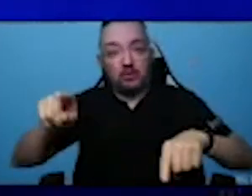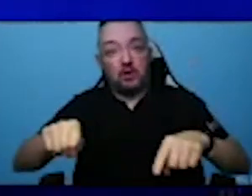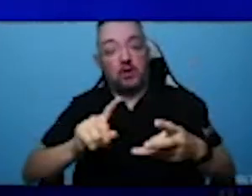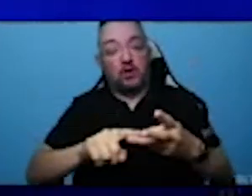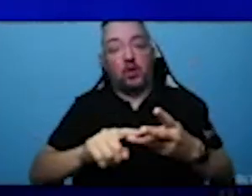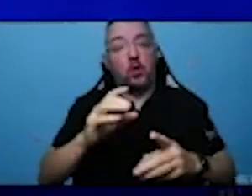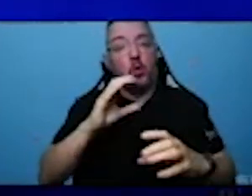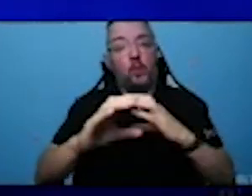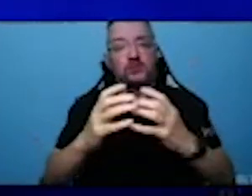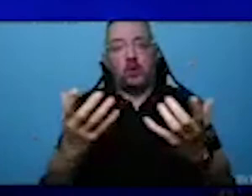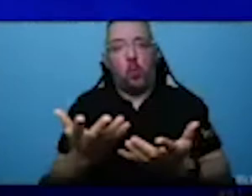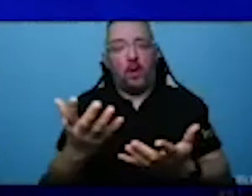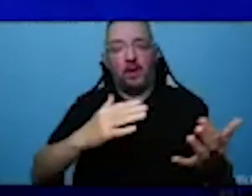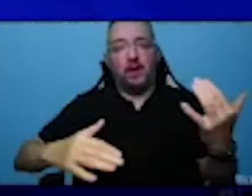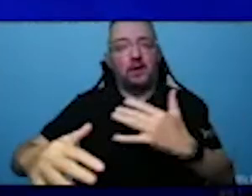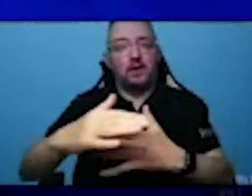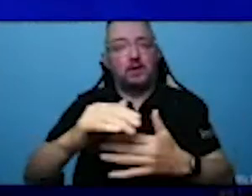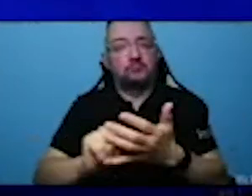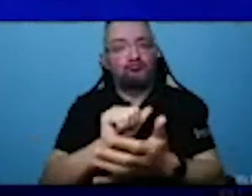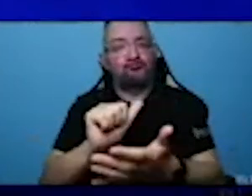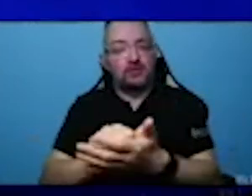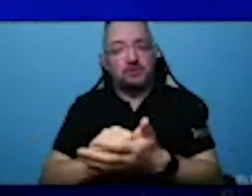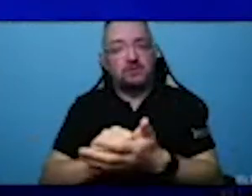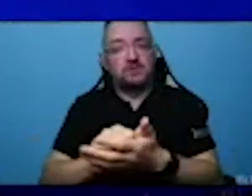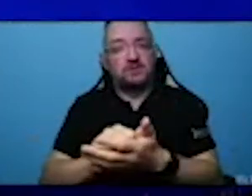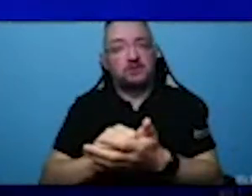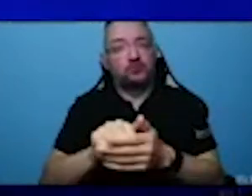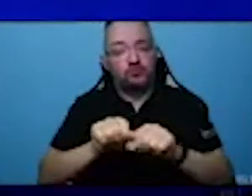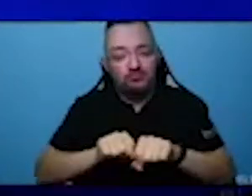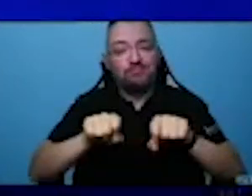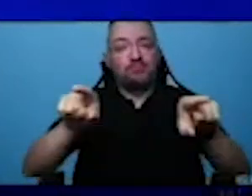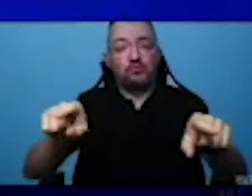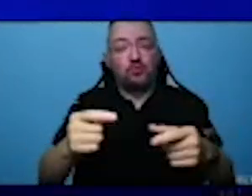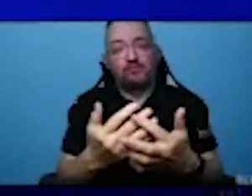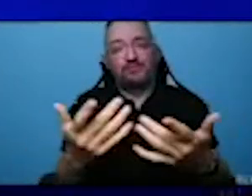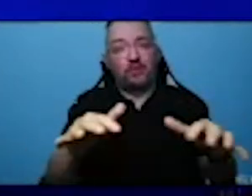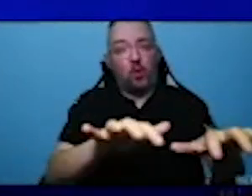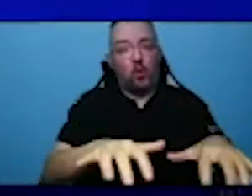appropriate ways to multiple audiences. So the whole aspect of our...